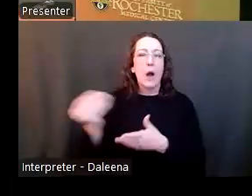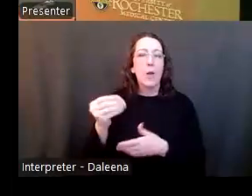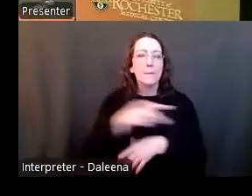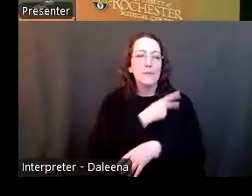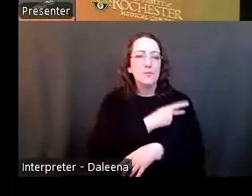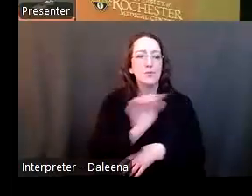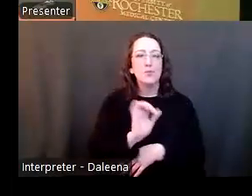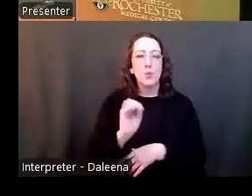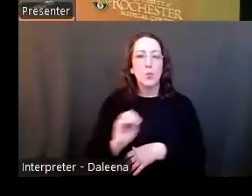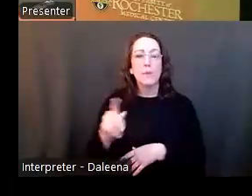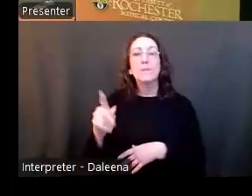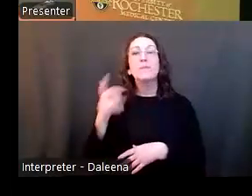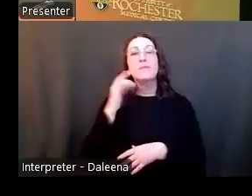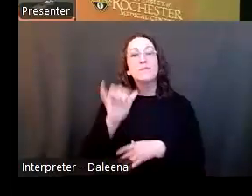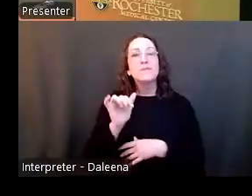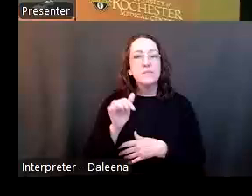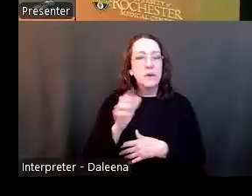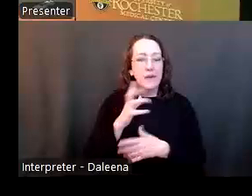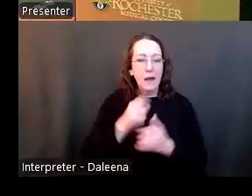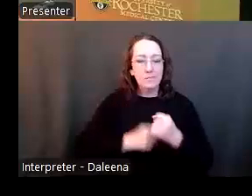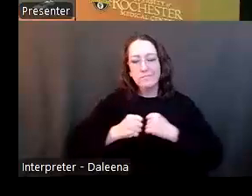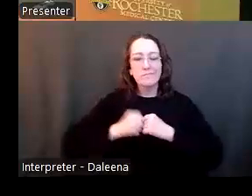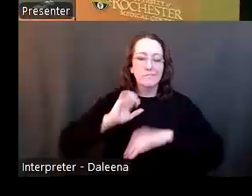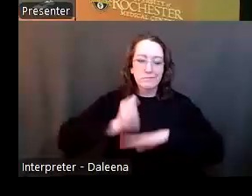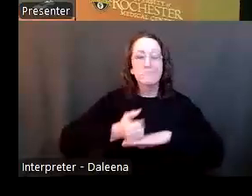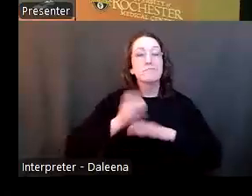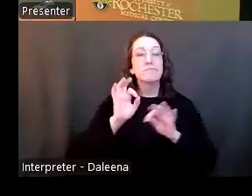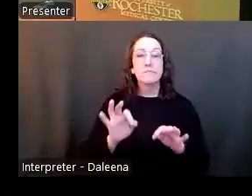quality improvement infrastructure um the two we're going to talk about today are improving